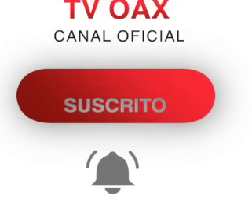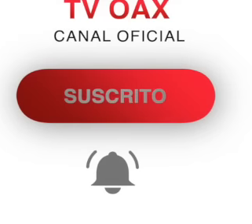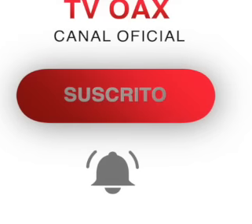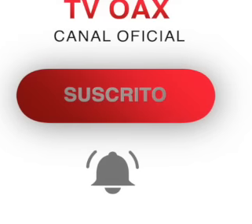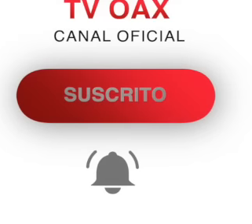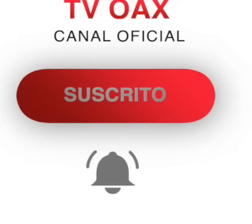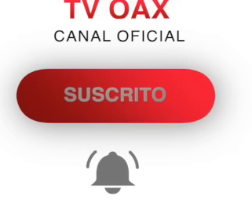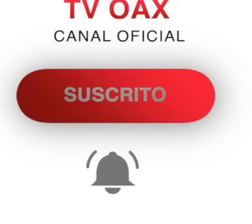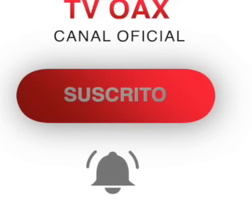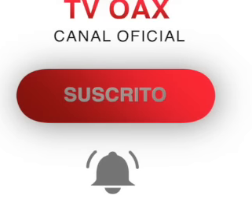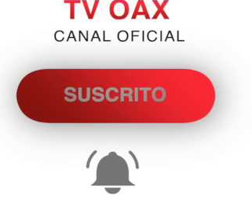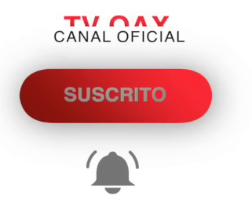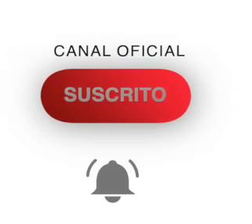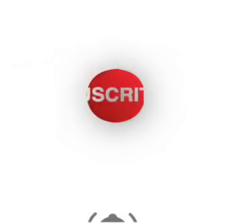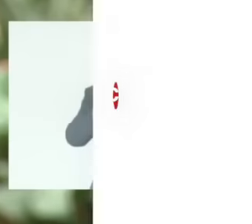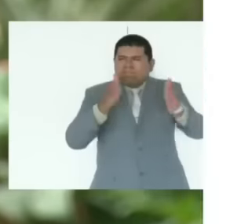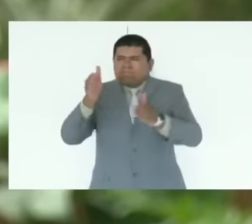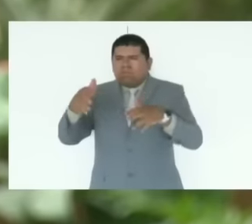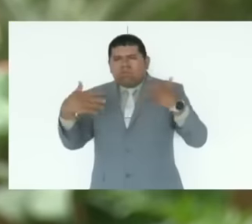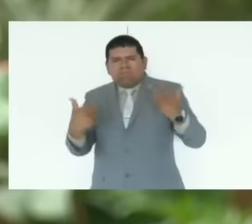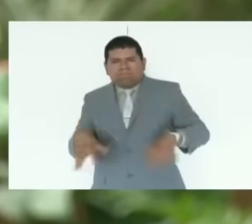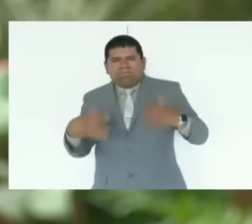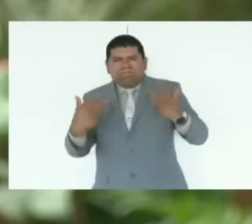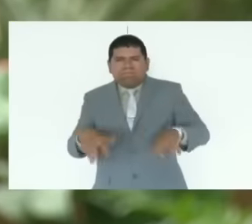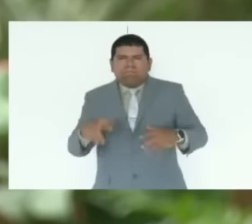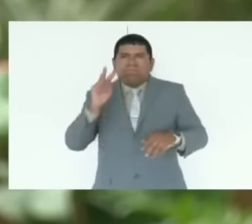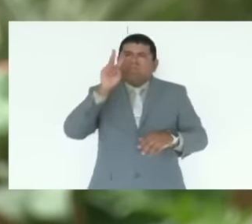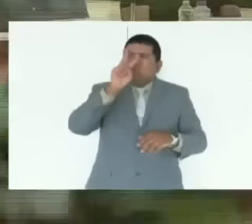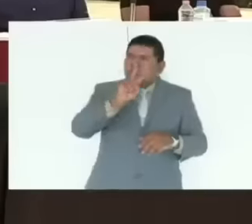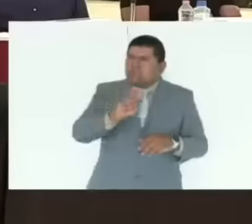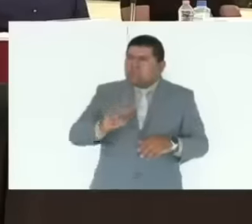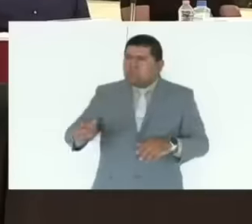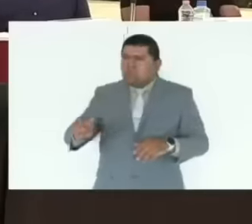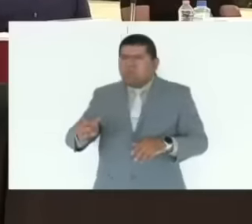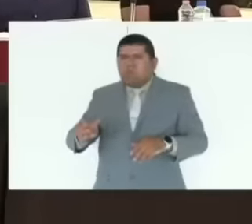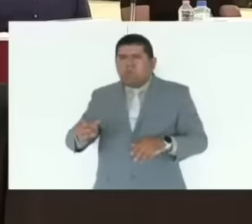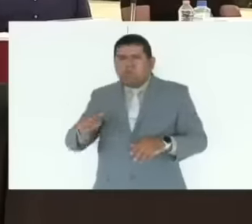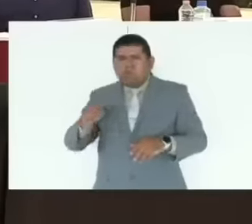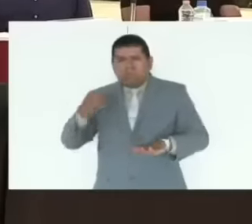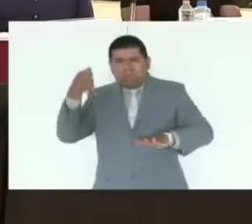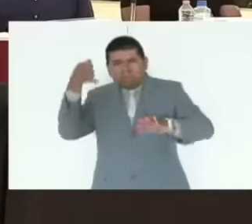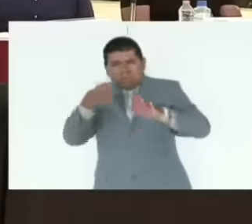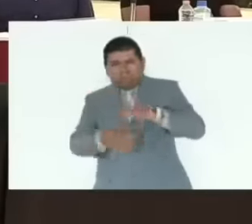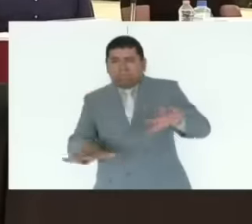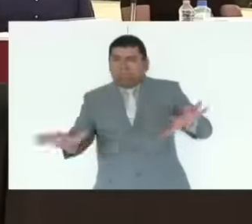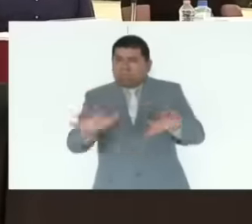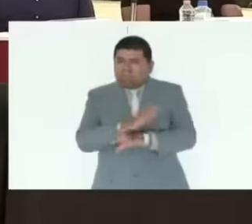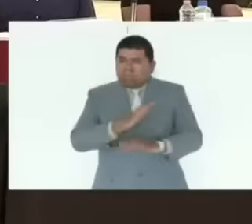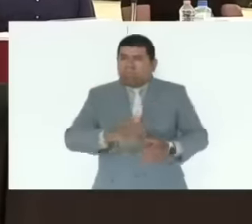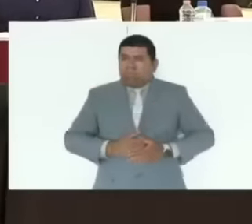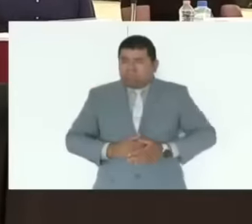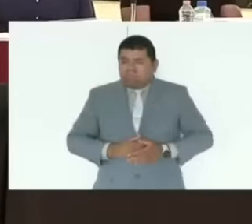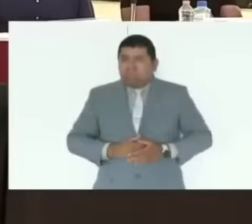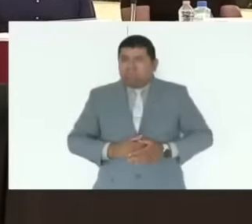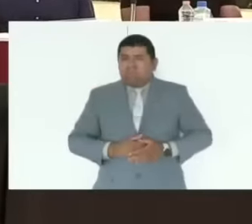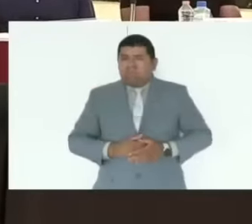our country in our territory and it is a profound transformation that has changed the way of